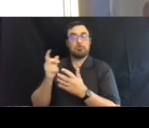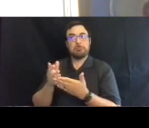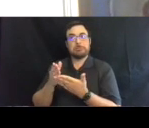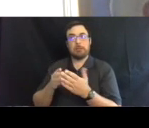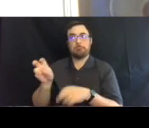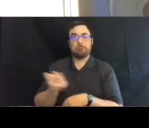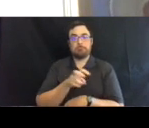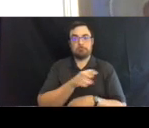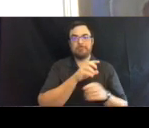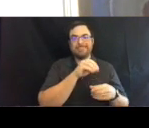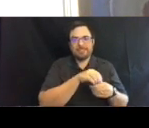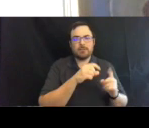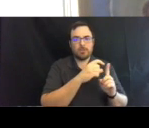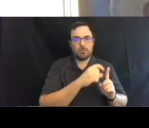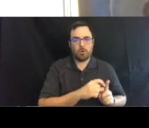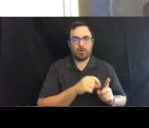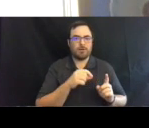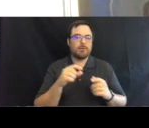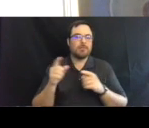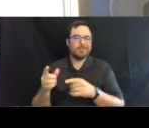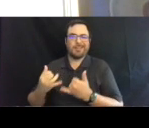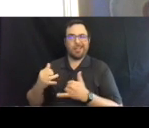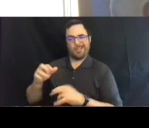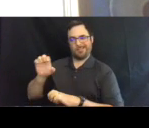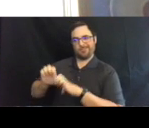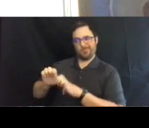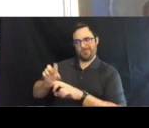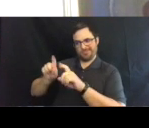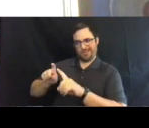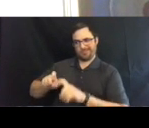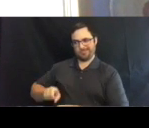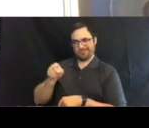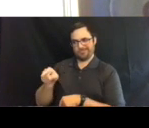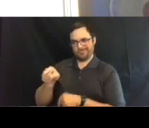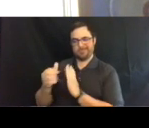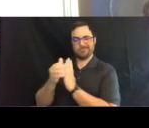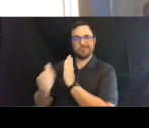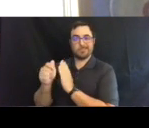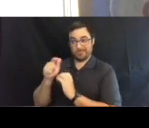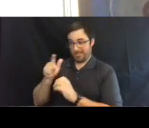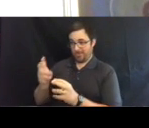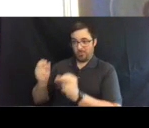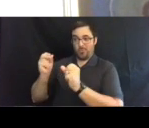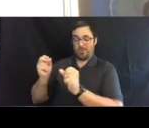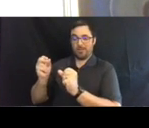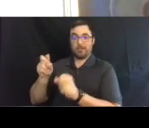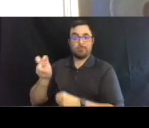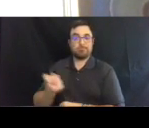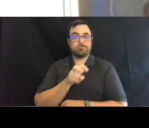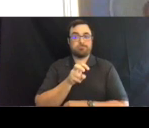word so maybe today I'm going to experiment and see quickly if he can put it in initial medial and final parts of the word